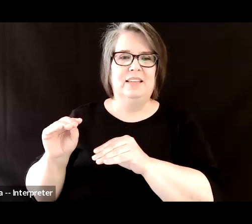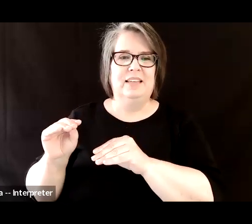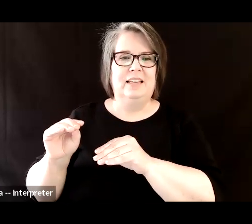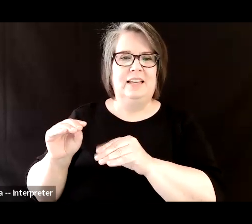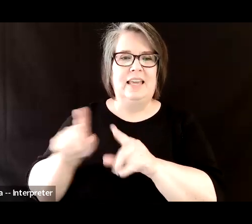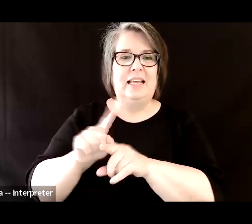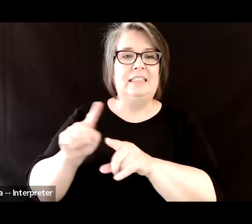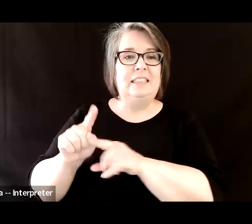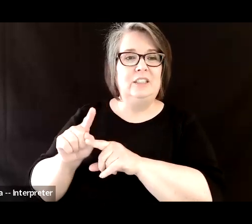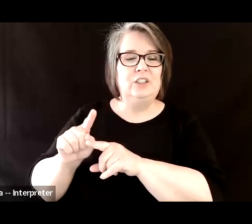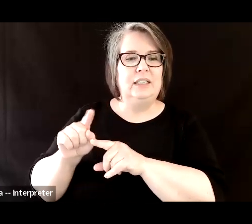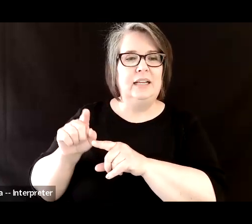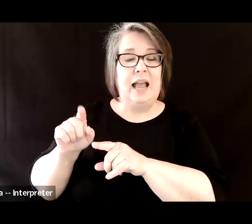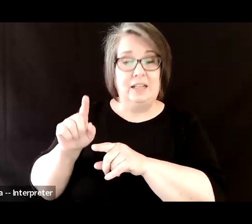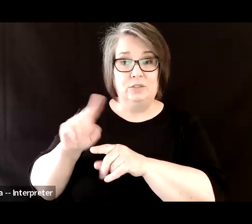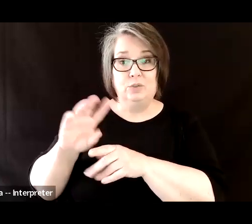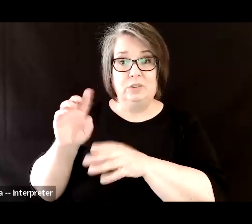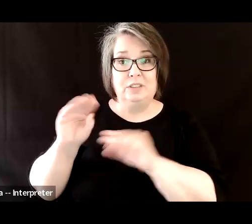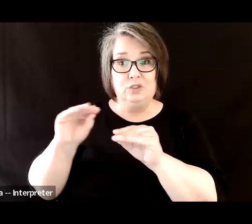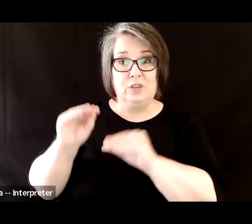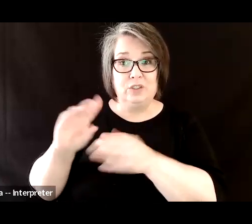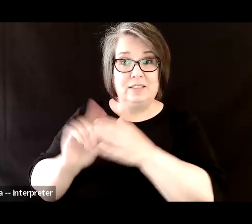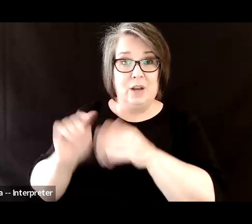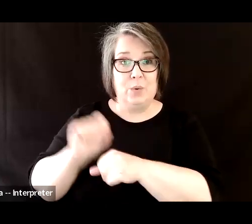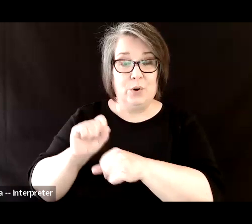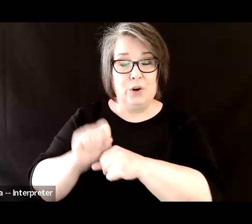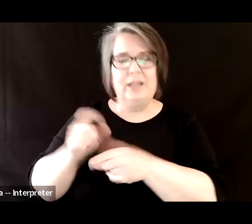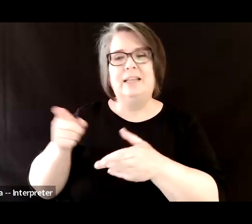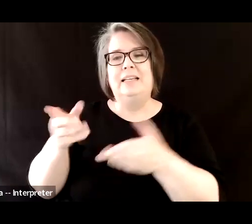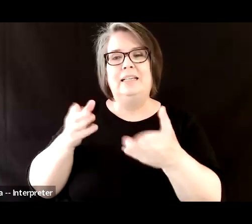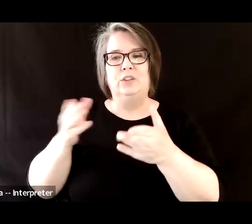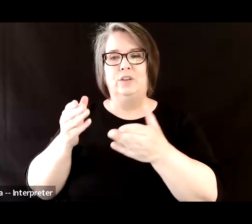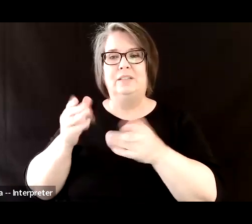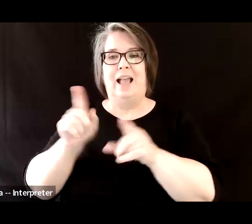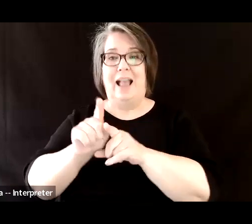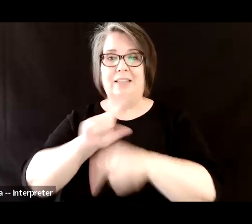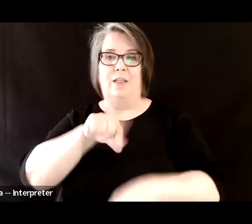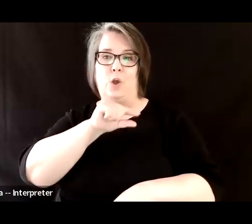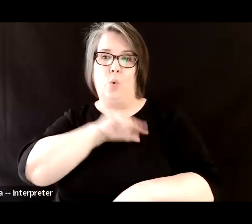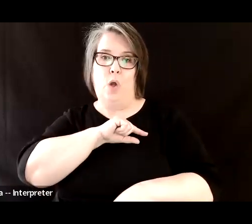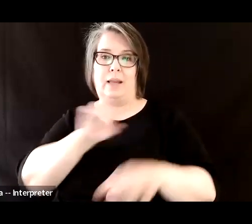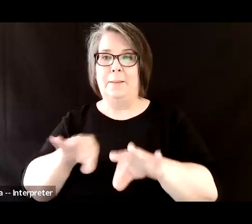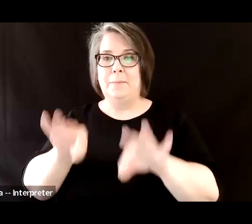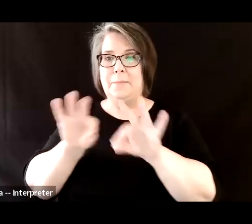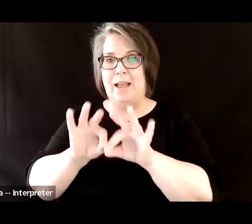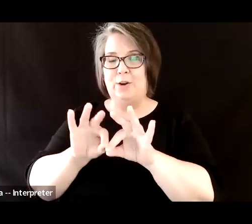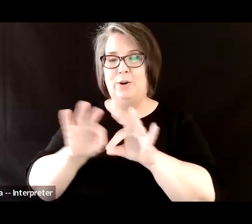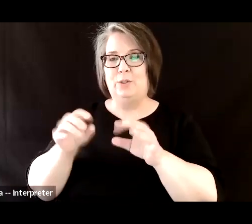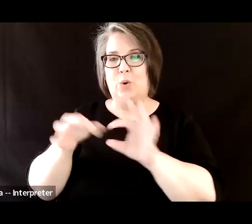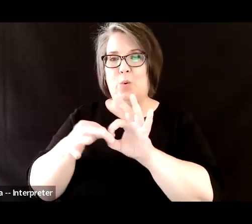design work, he serves as UNCG's quality matters coordinator. That is Nathan. I'm going to turn it over to him